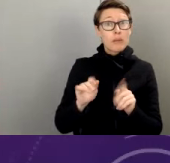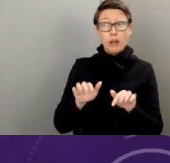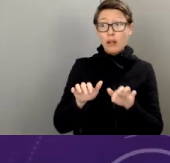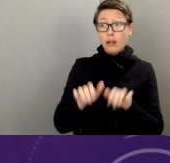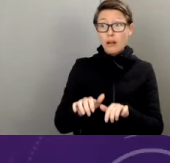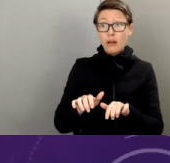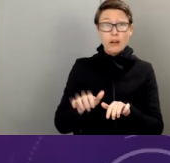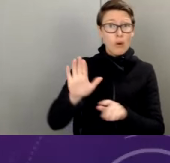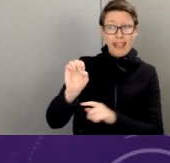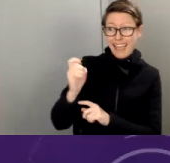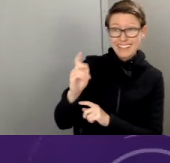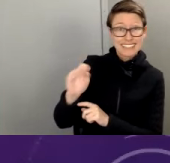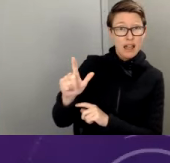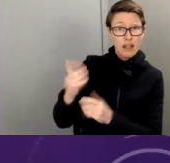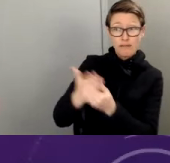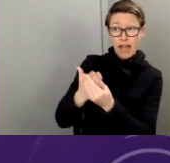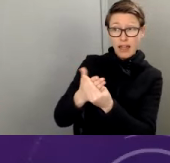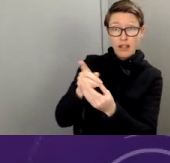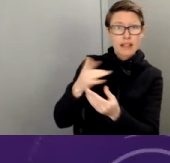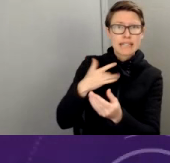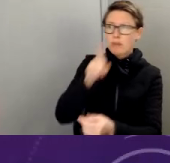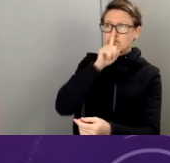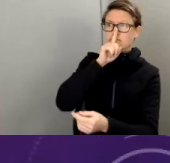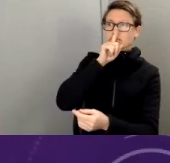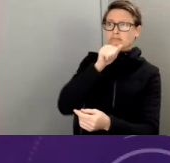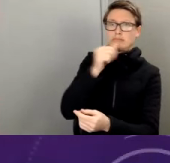your class is not labeled within that Excel file, so we don't know what it is,